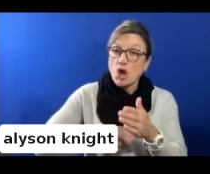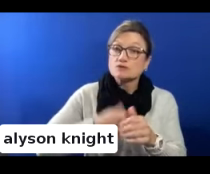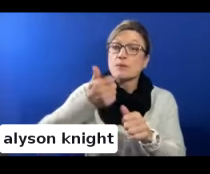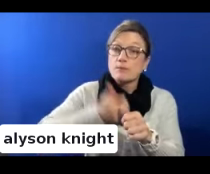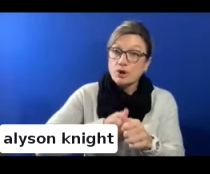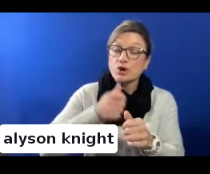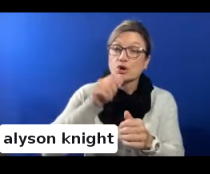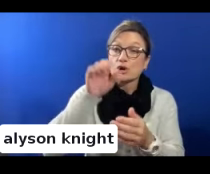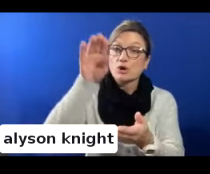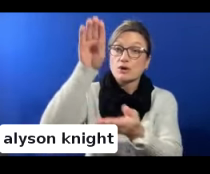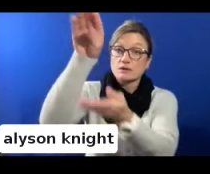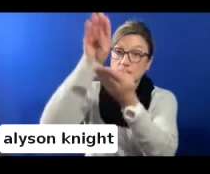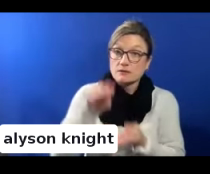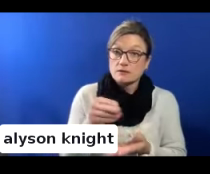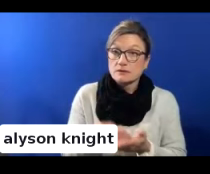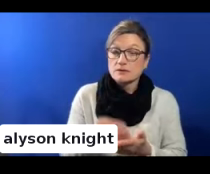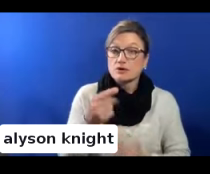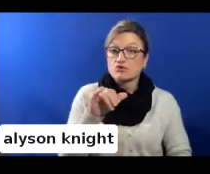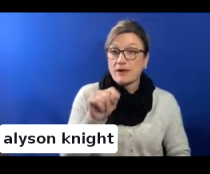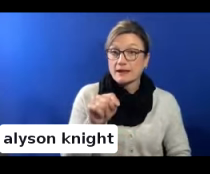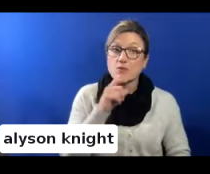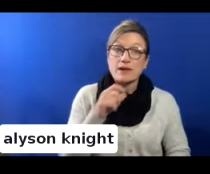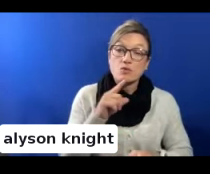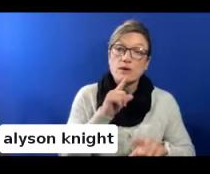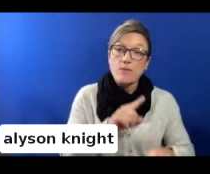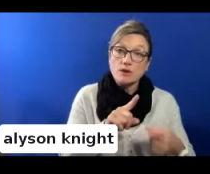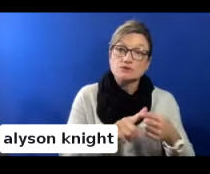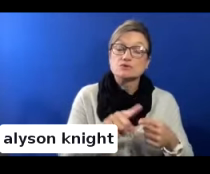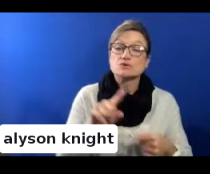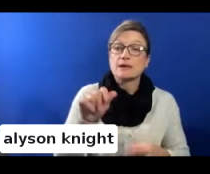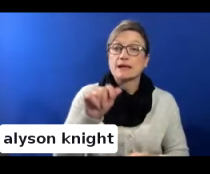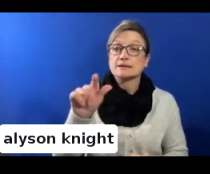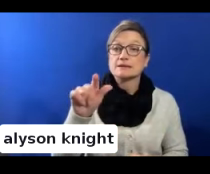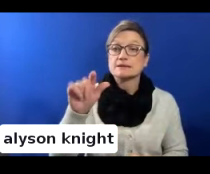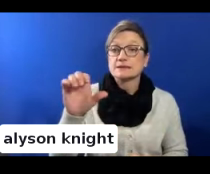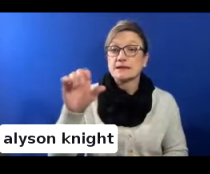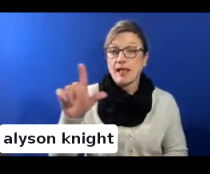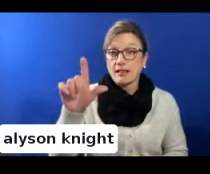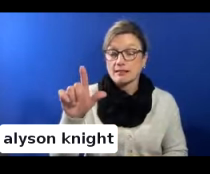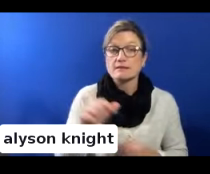reported to ACL when all the grants have submitted their final reports.